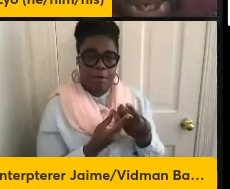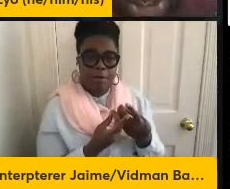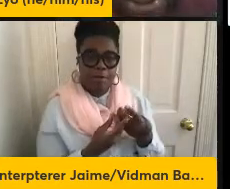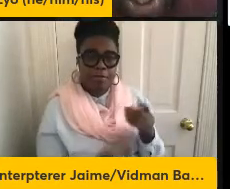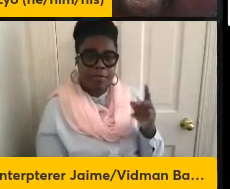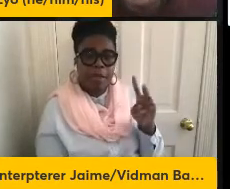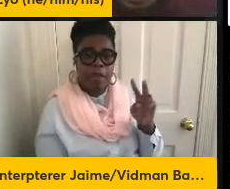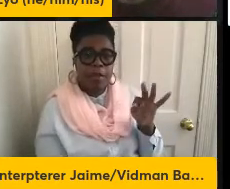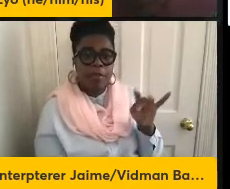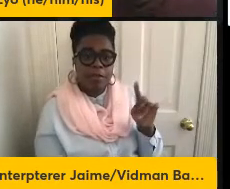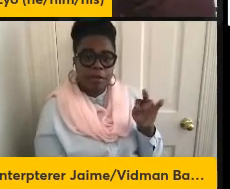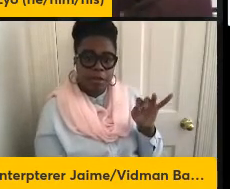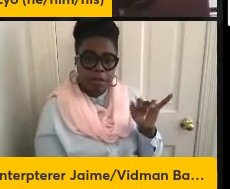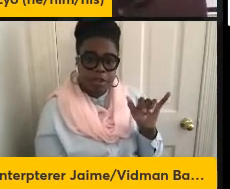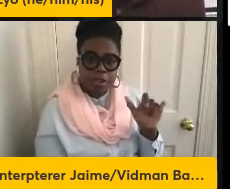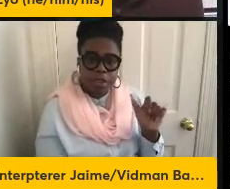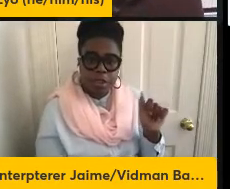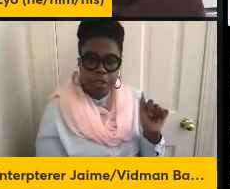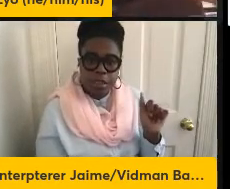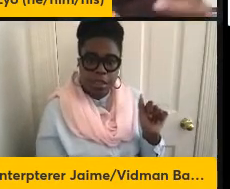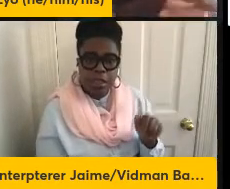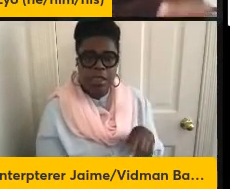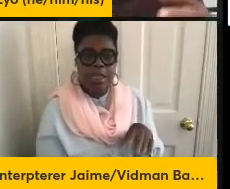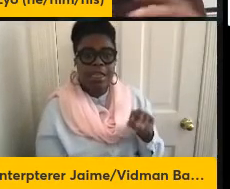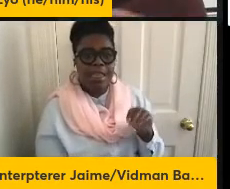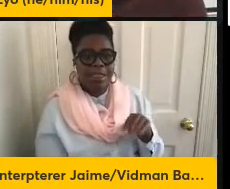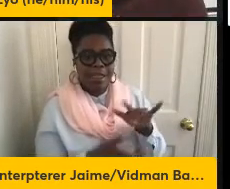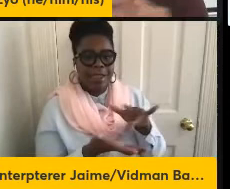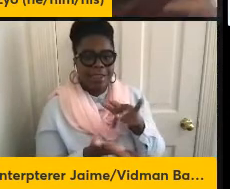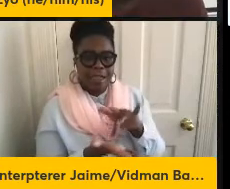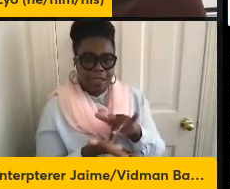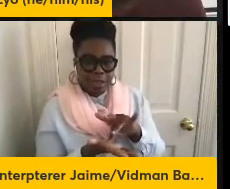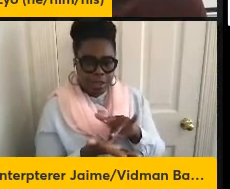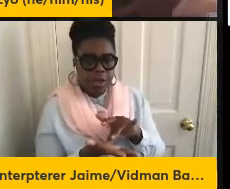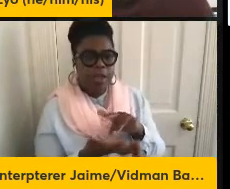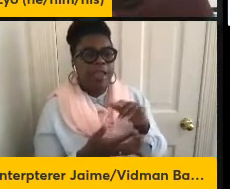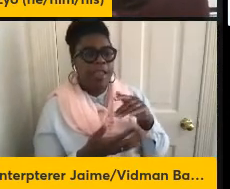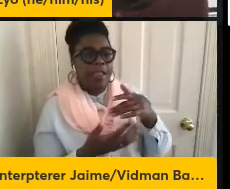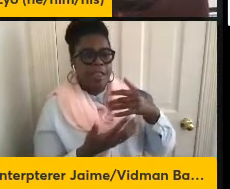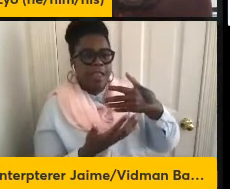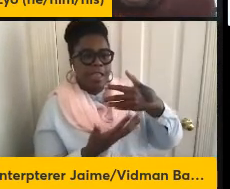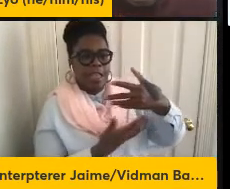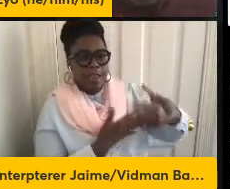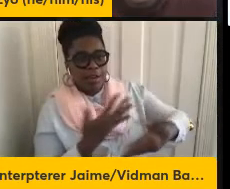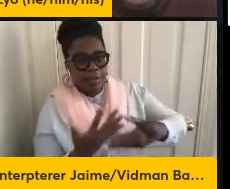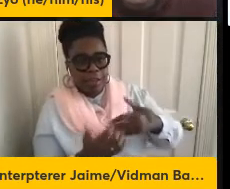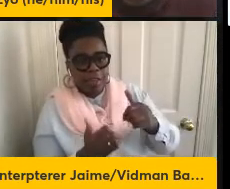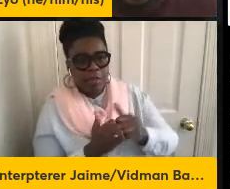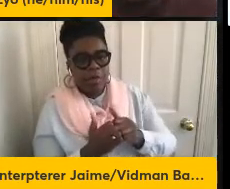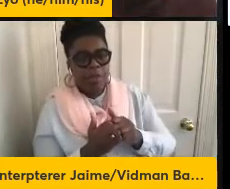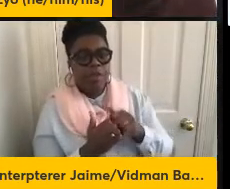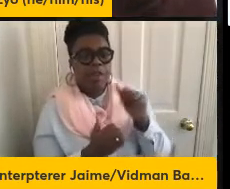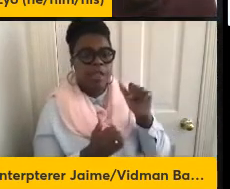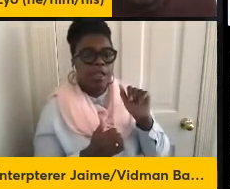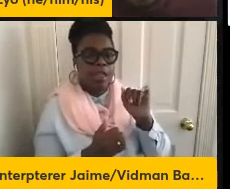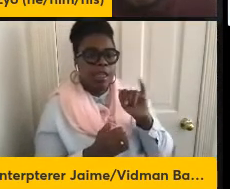brain immunology and glia Center, where we look at the interface of the immune system in the brain. And this is our funding